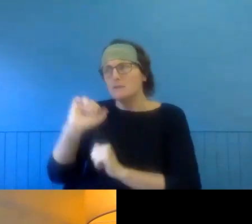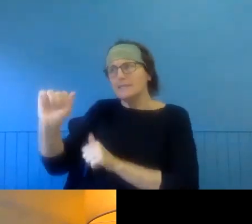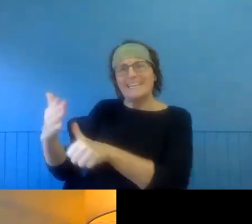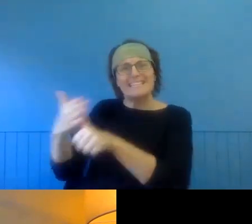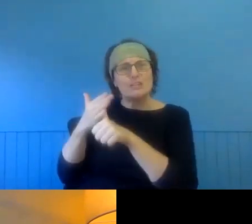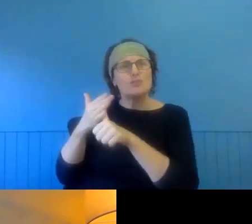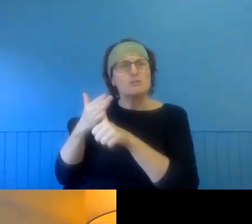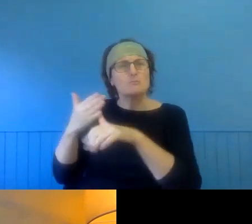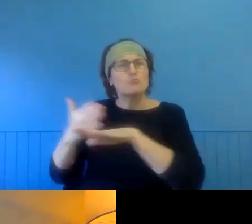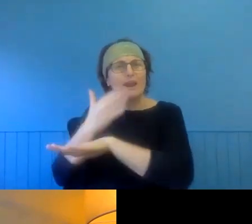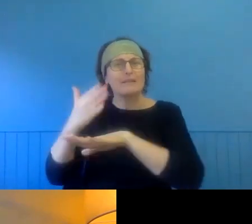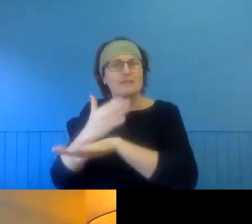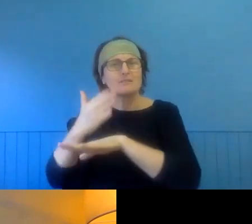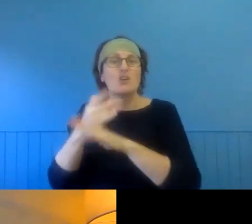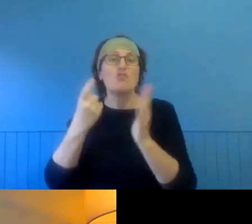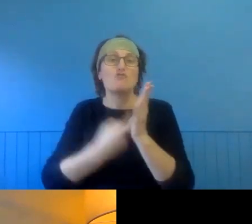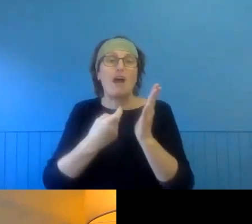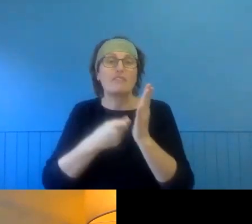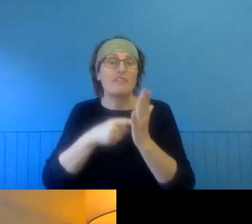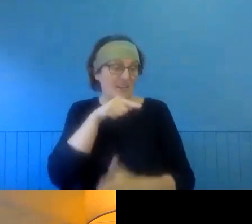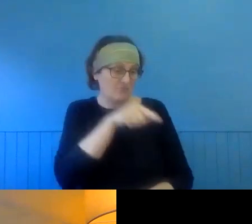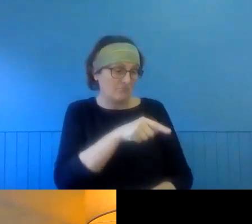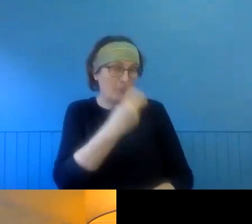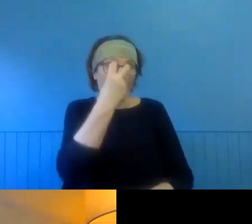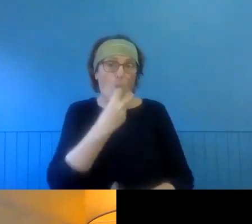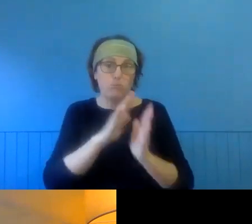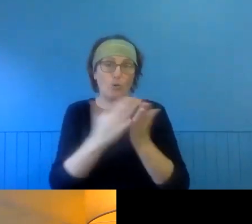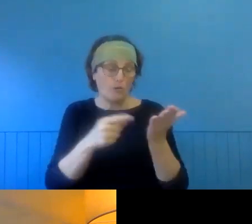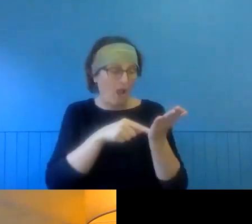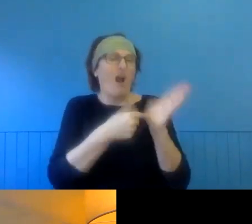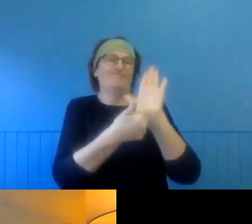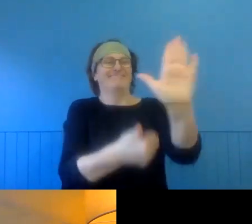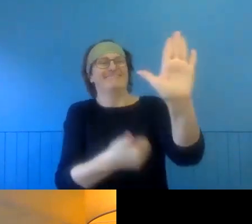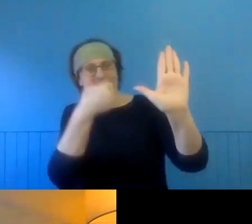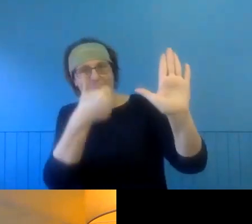than going to a resource that might be, "Oh, yes, that's out of